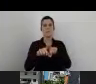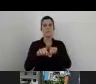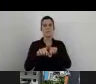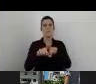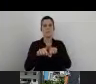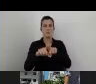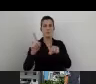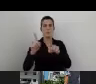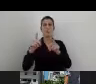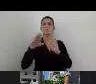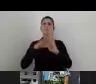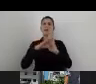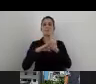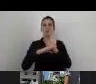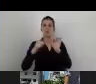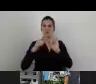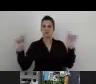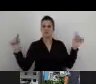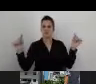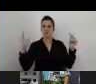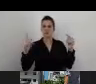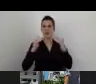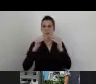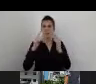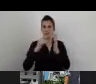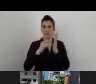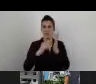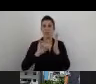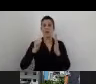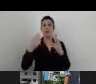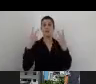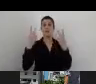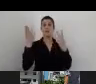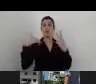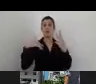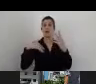Also, the most important was to create an implementation plan that could provide